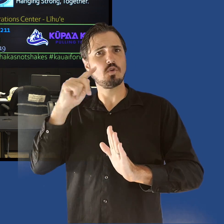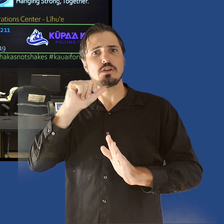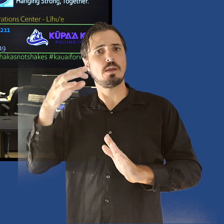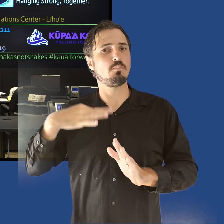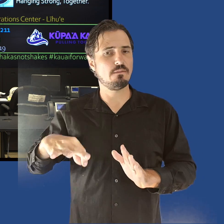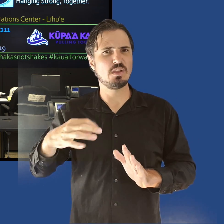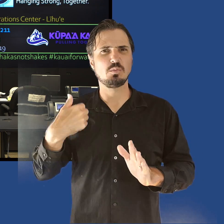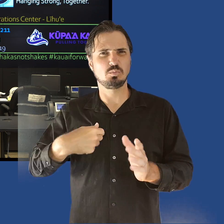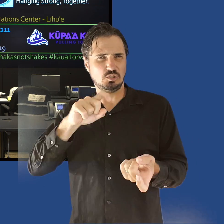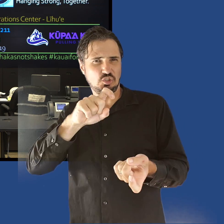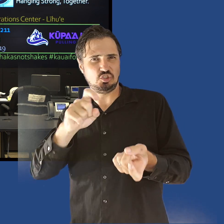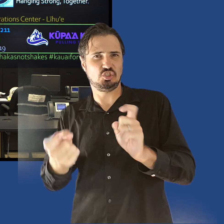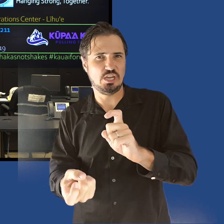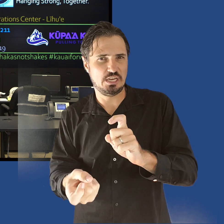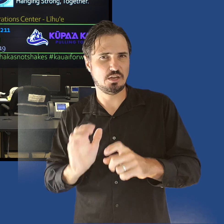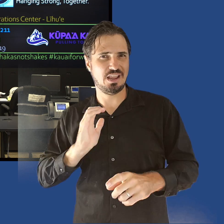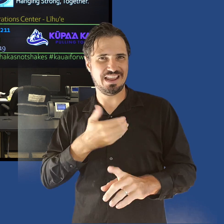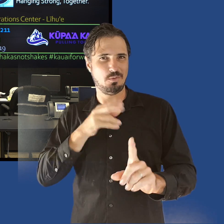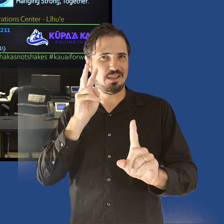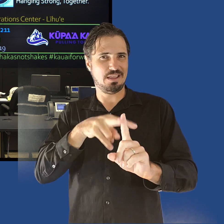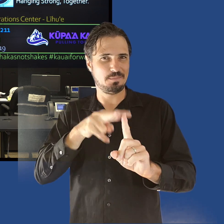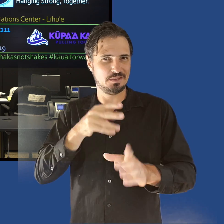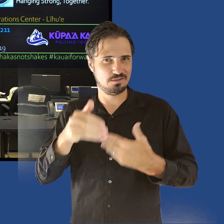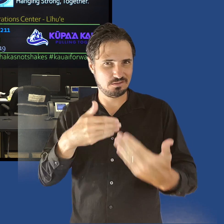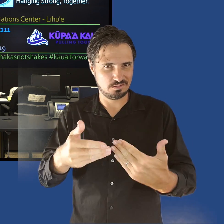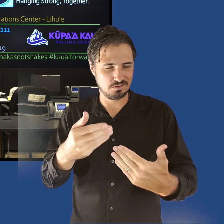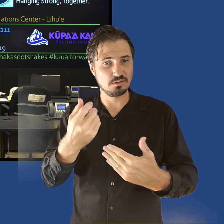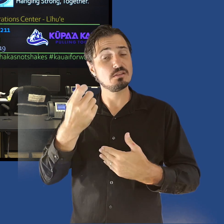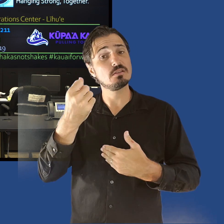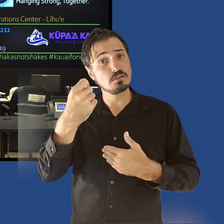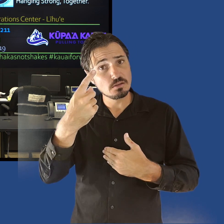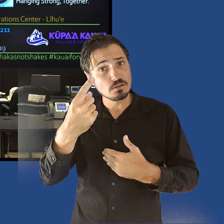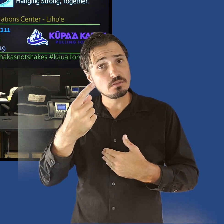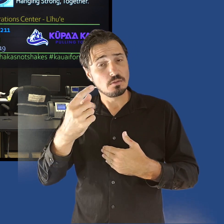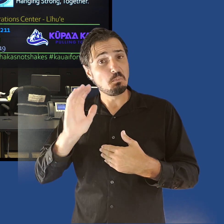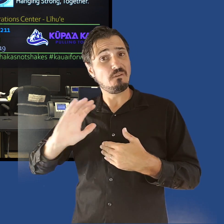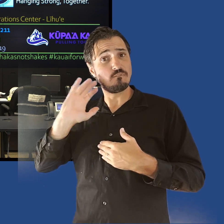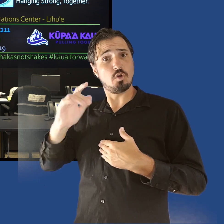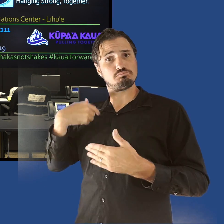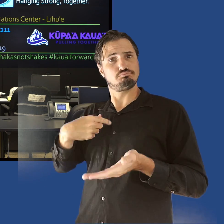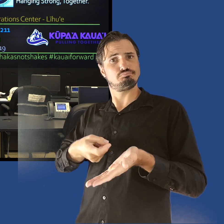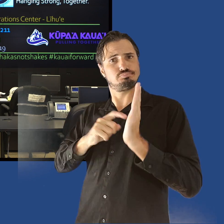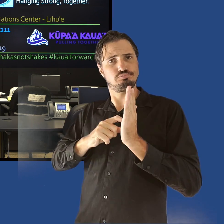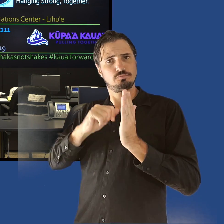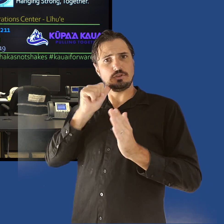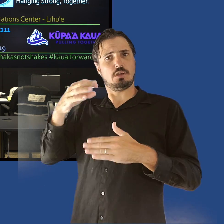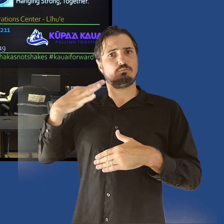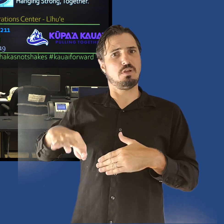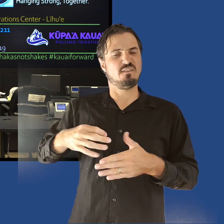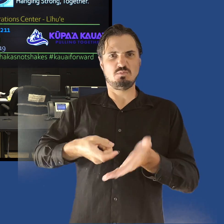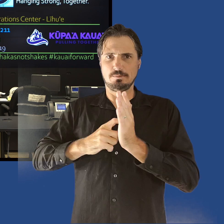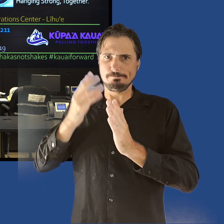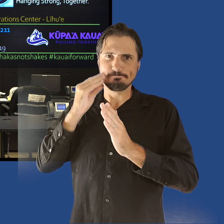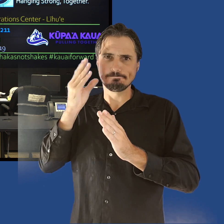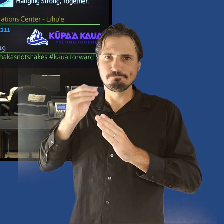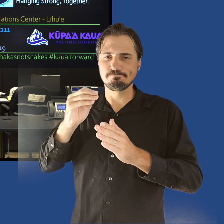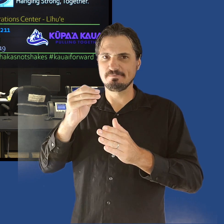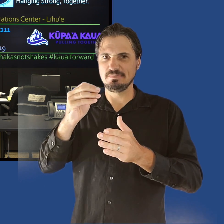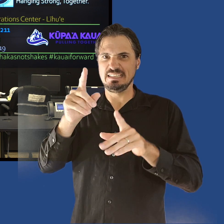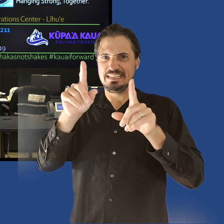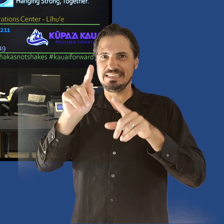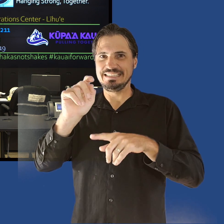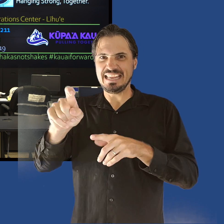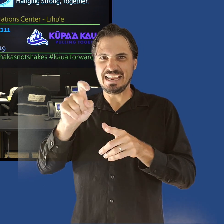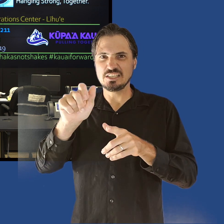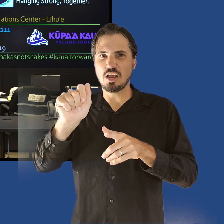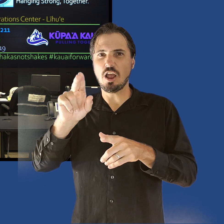We have made a few changes to our application process, including removing the requirement that non-profits must have been audited in the last three years.